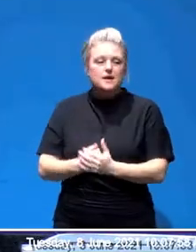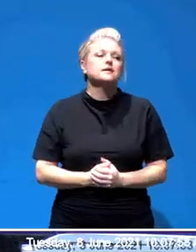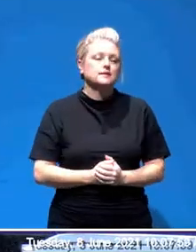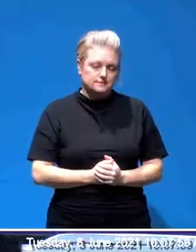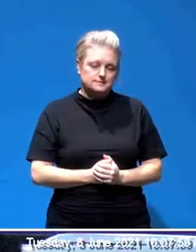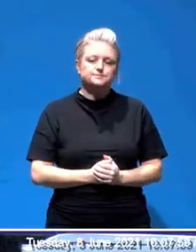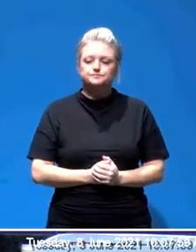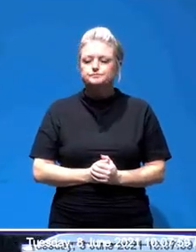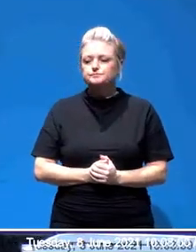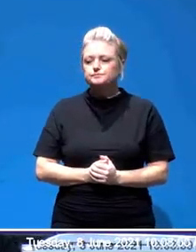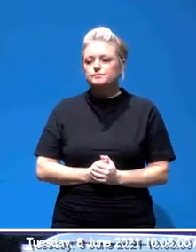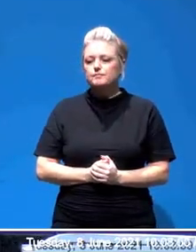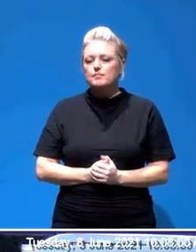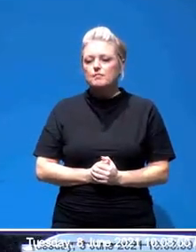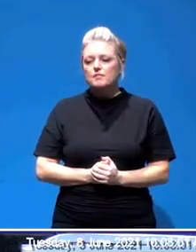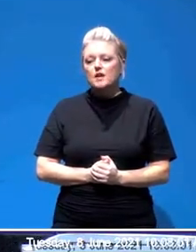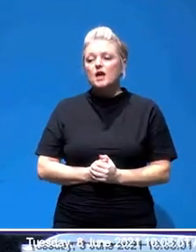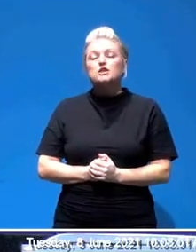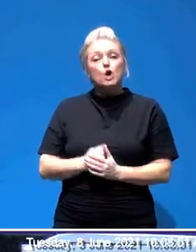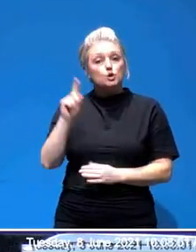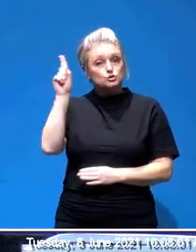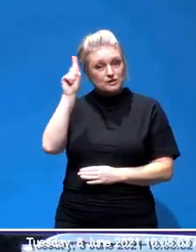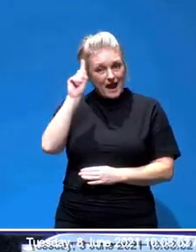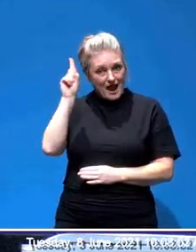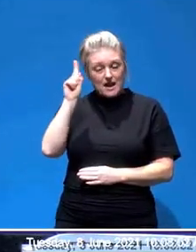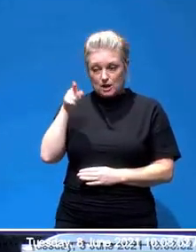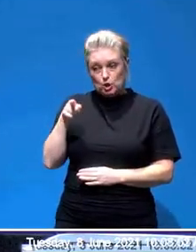You have decided that what you would like to do today is to read